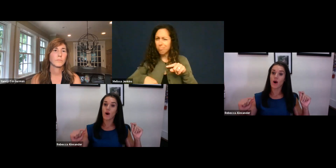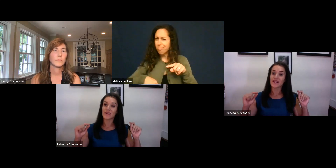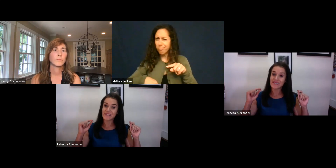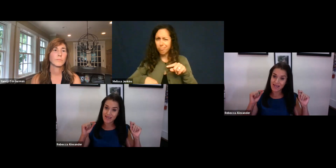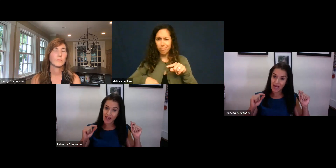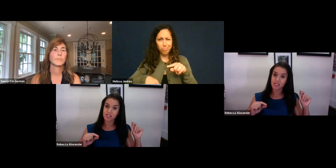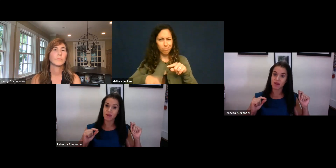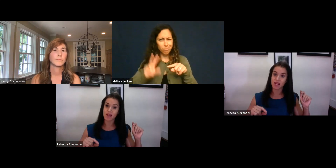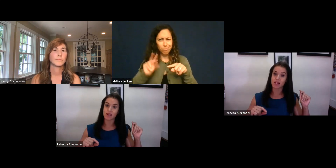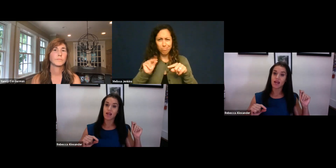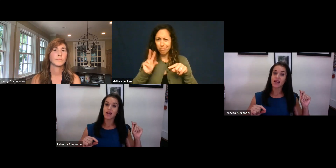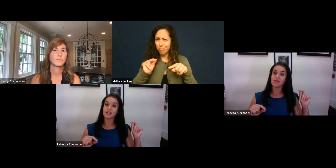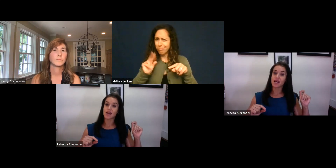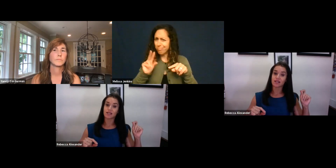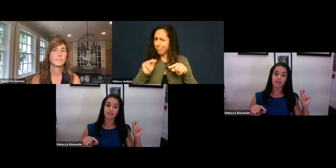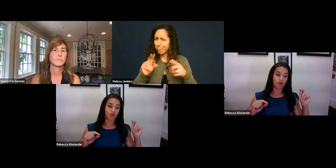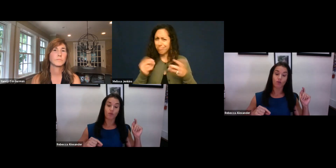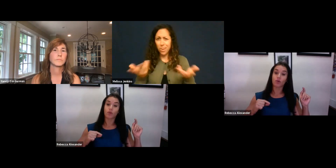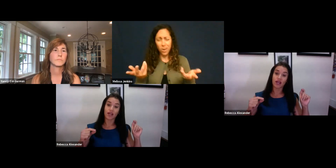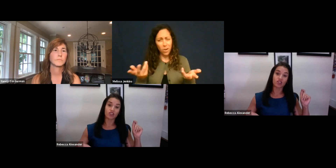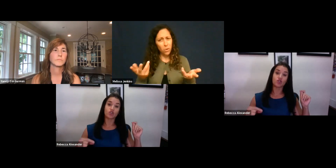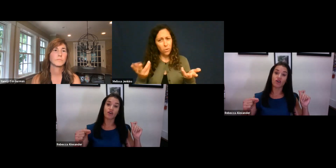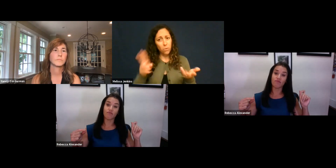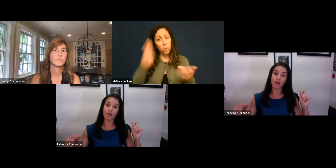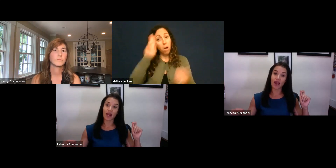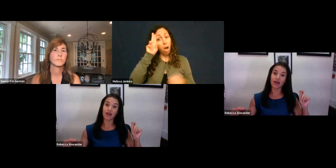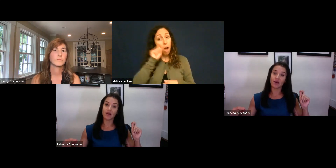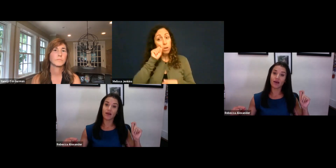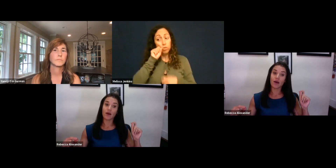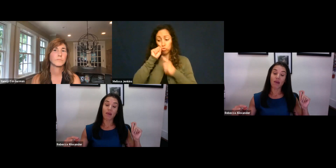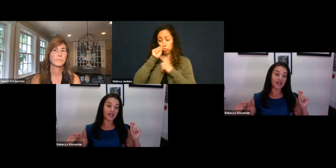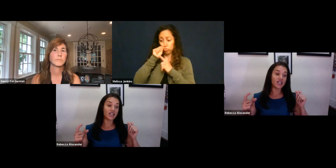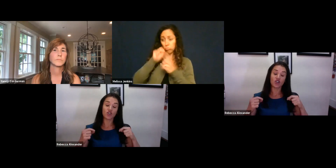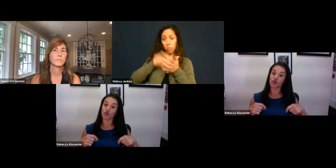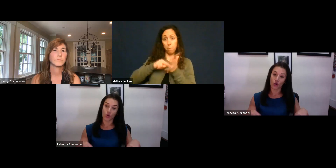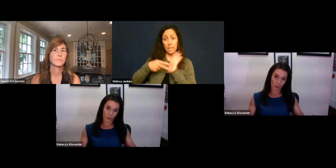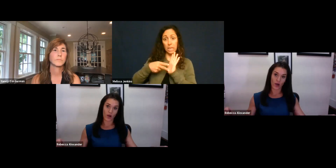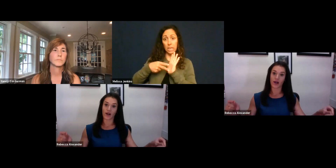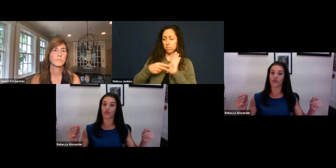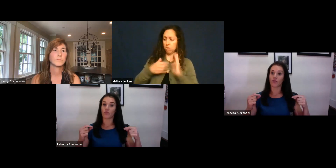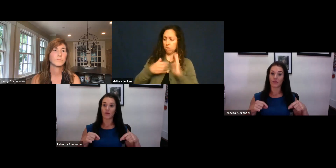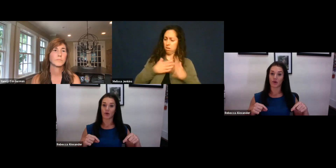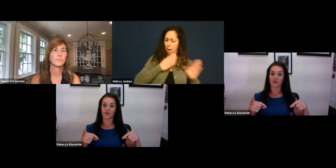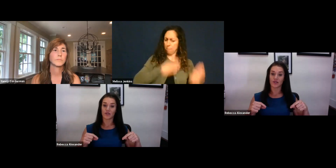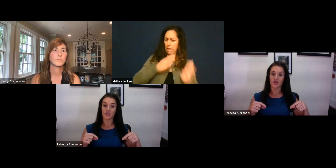What it does mean is that some of the plans you have made may need to incorporate other people.